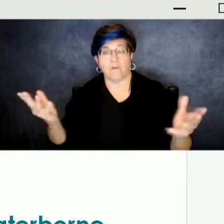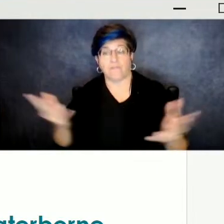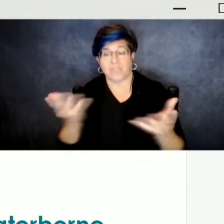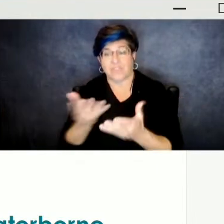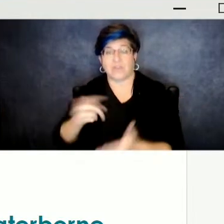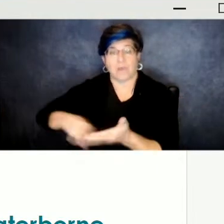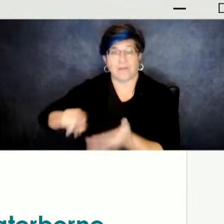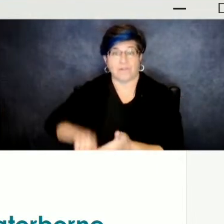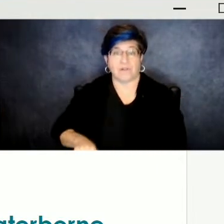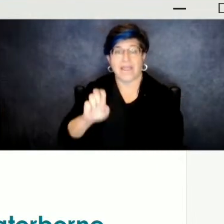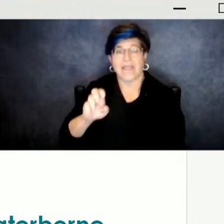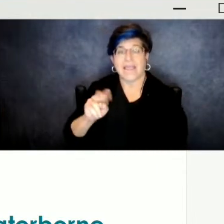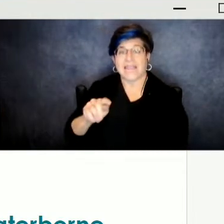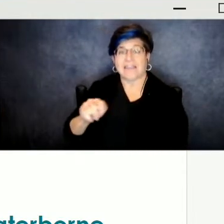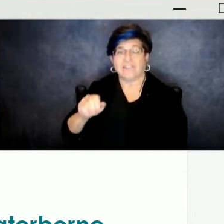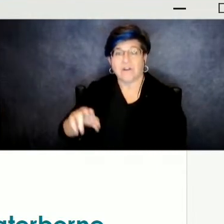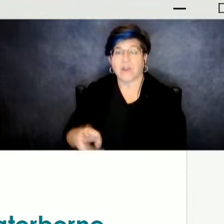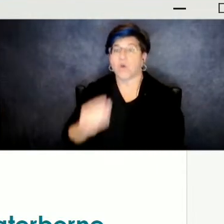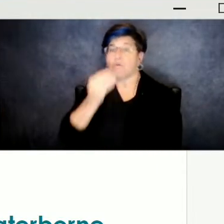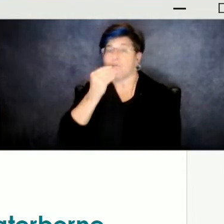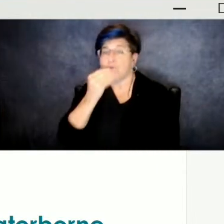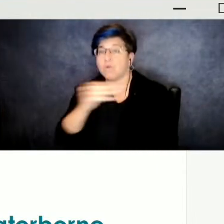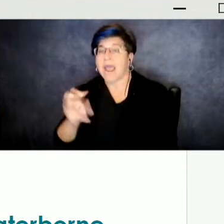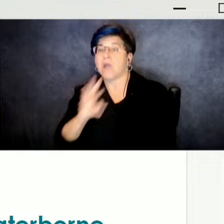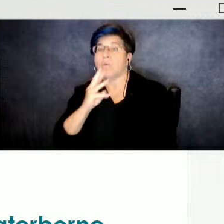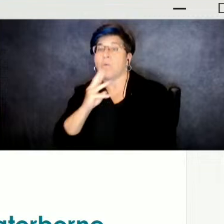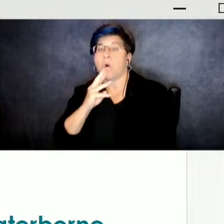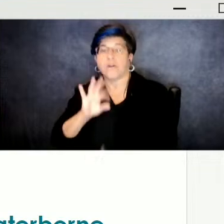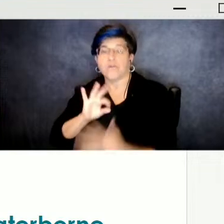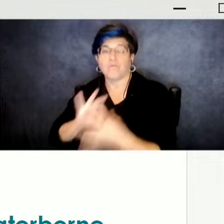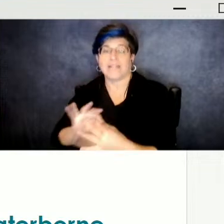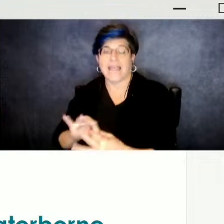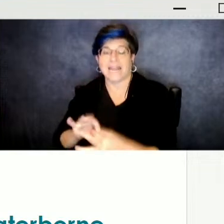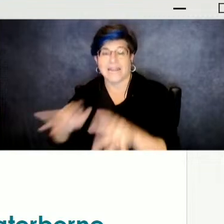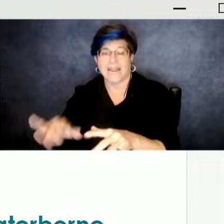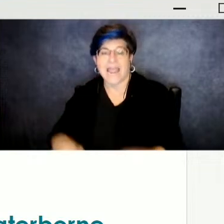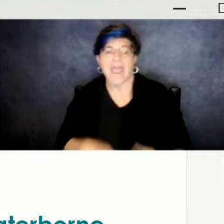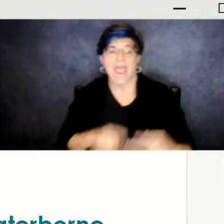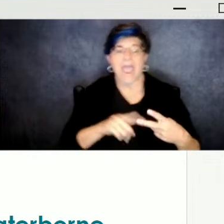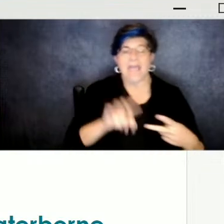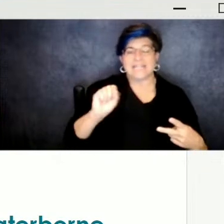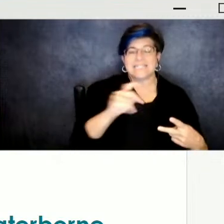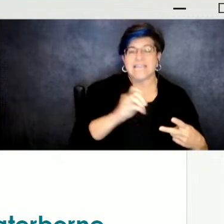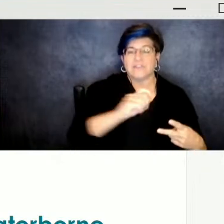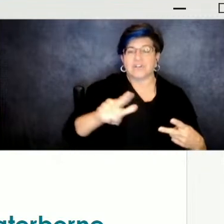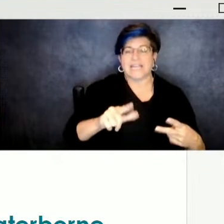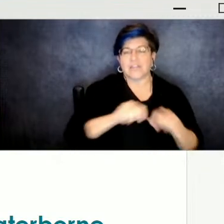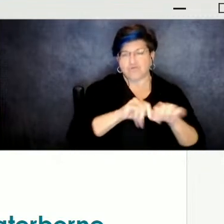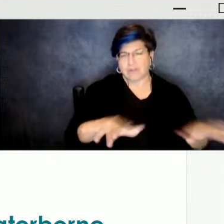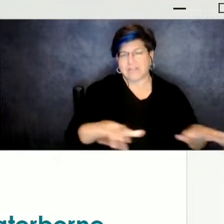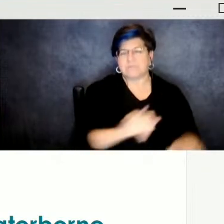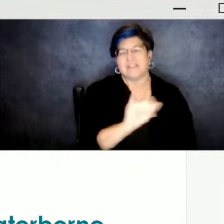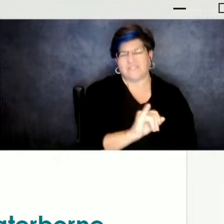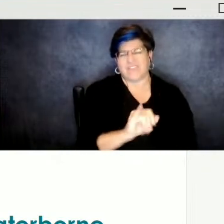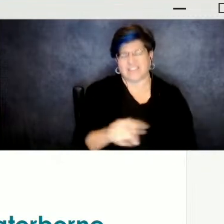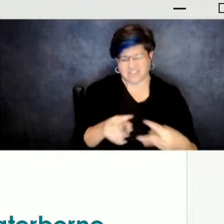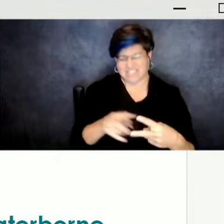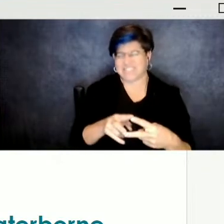A LARGE SHARE OF WHAT WHAT WE HAVE TO INVESTIGATE THE INTERNET FOODBORNE AND WATER